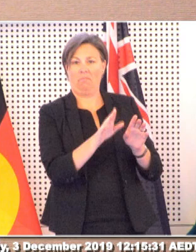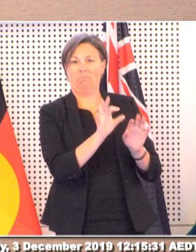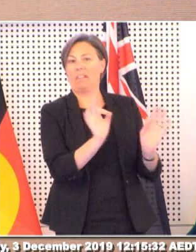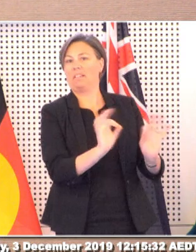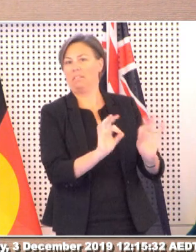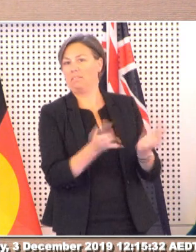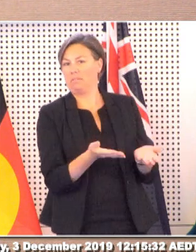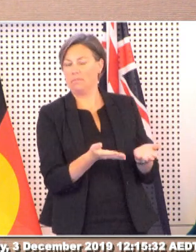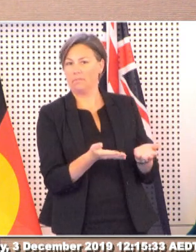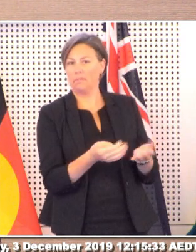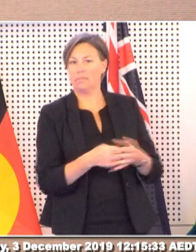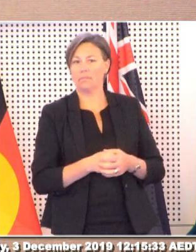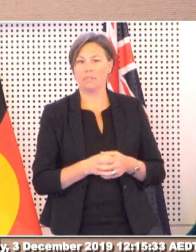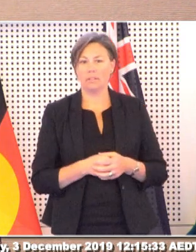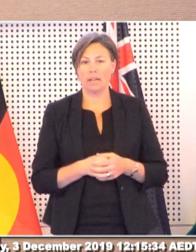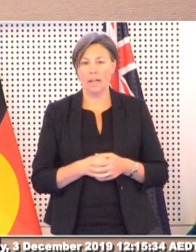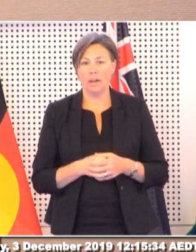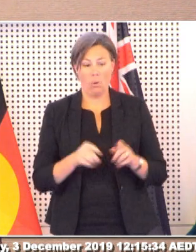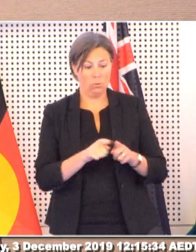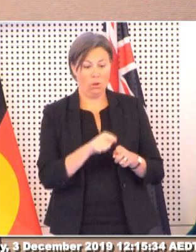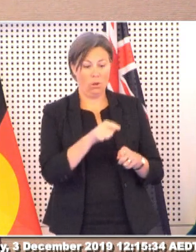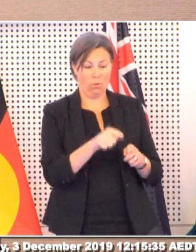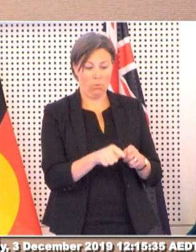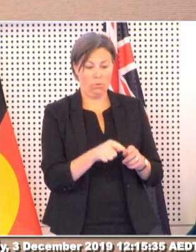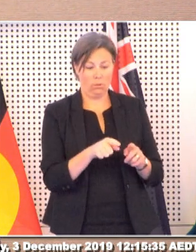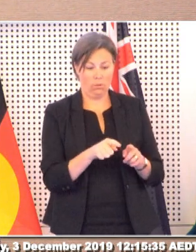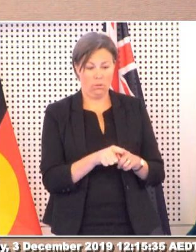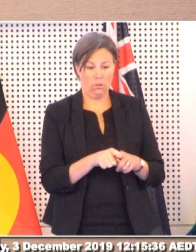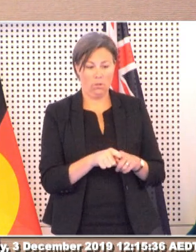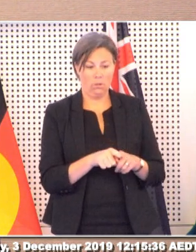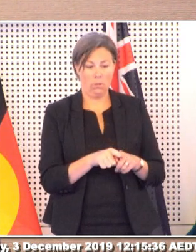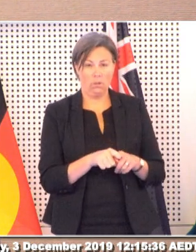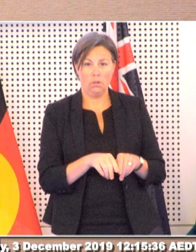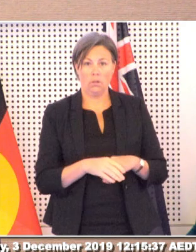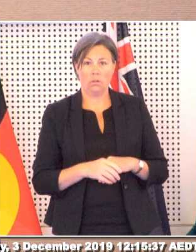They’re expected to endure it, as – as routine parts of service provision.